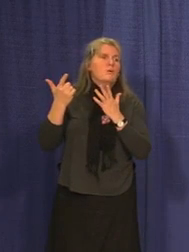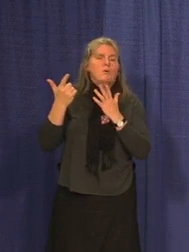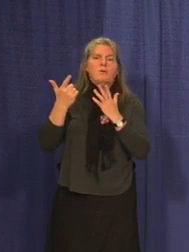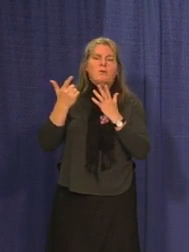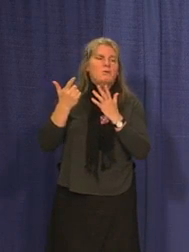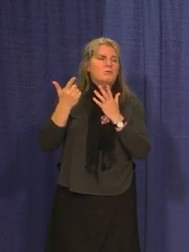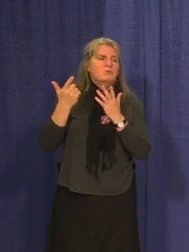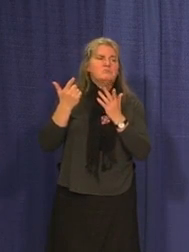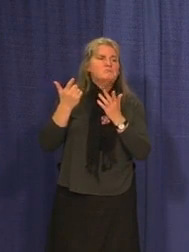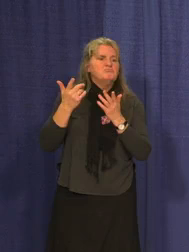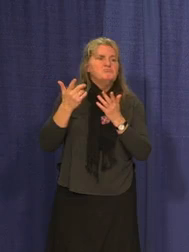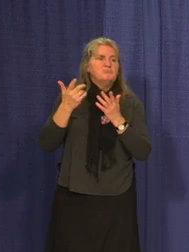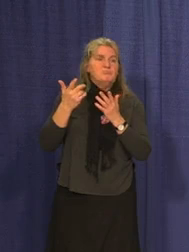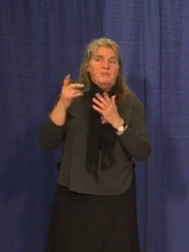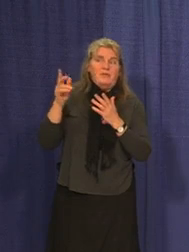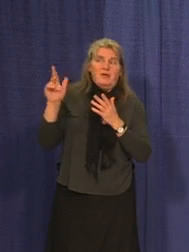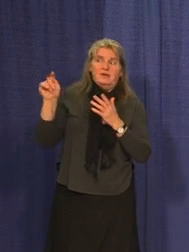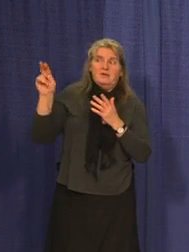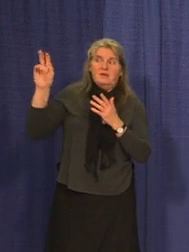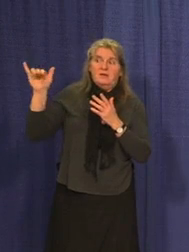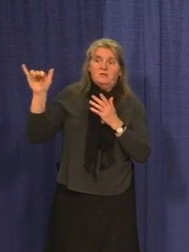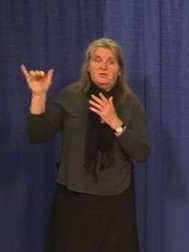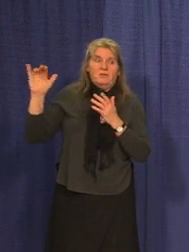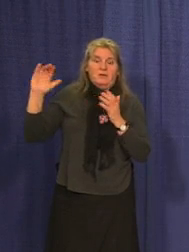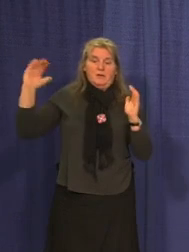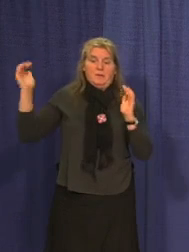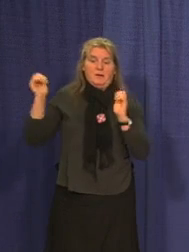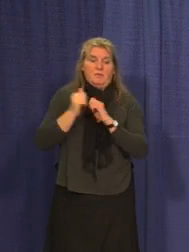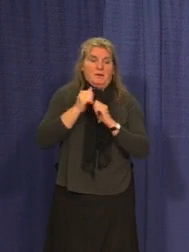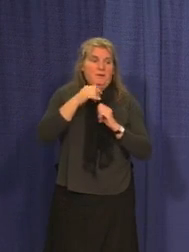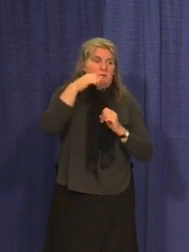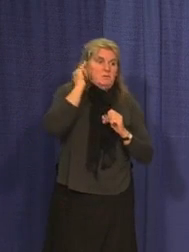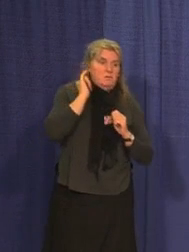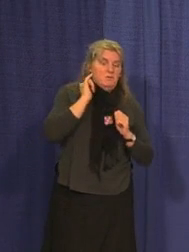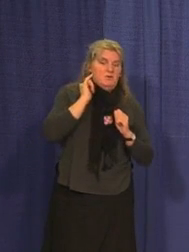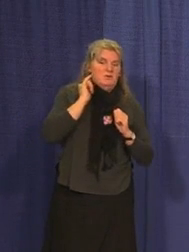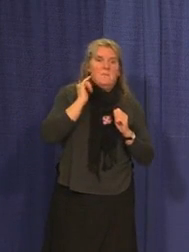learned as far as population. The territory is more comparable